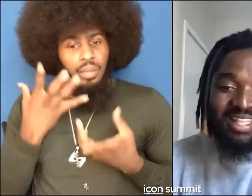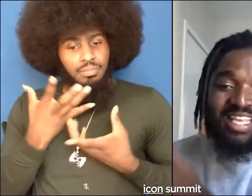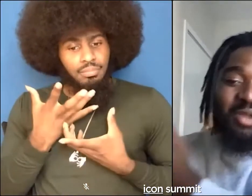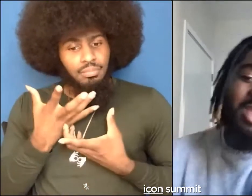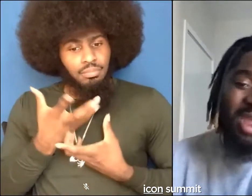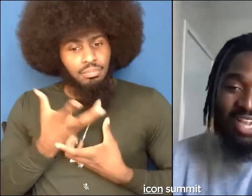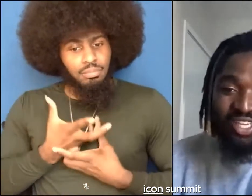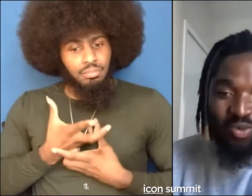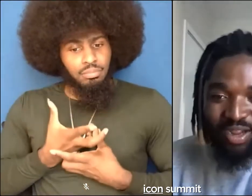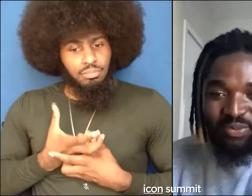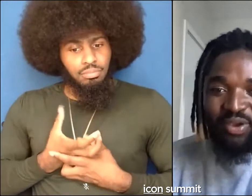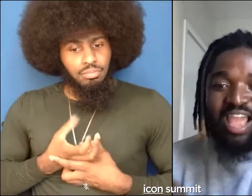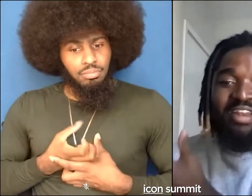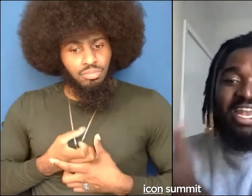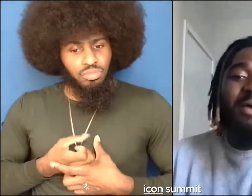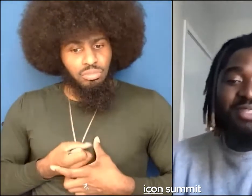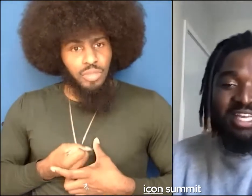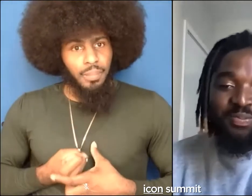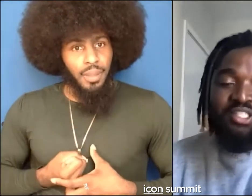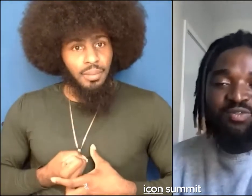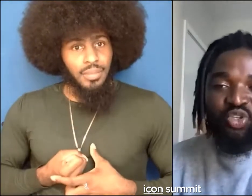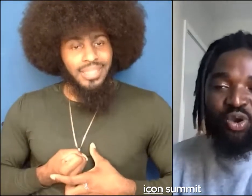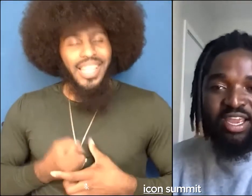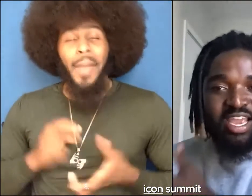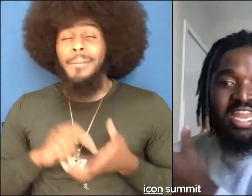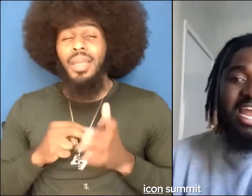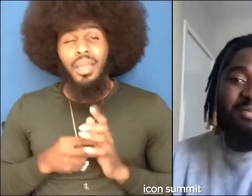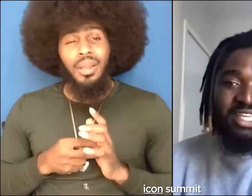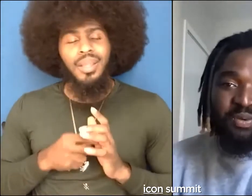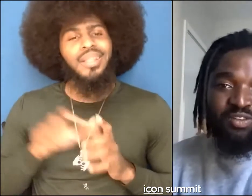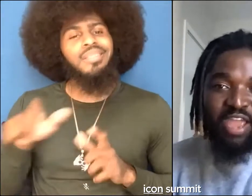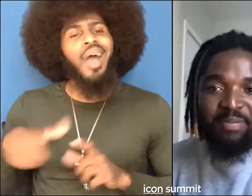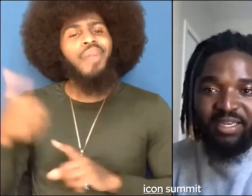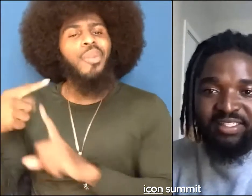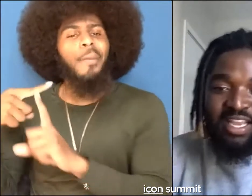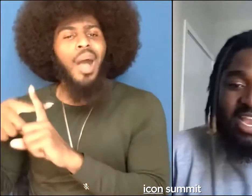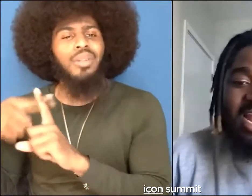the thing that we actually want. We're going to have a numbed experience of joy and numbed experience of happiness.